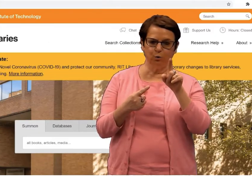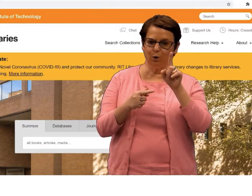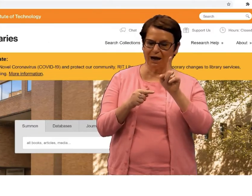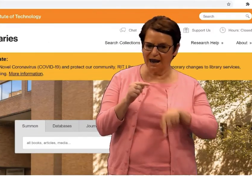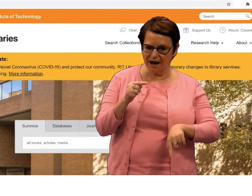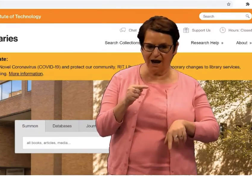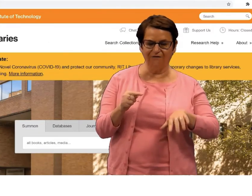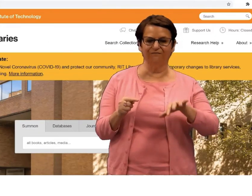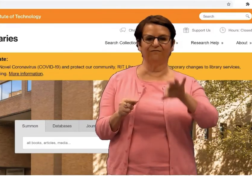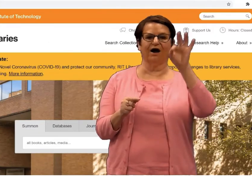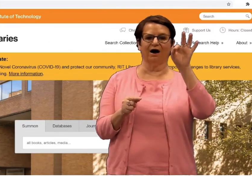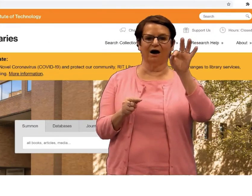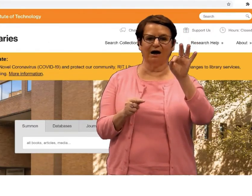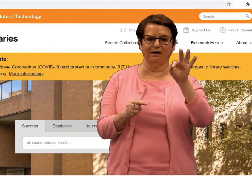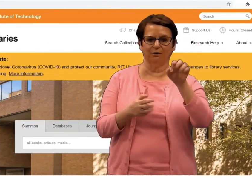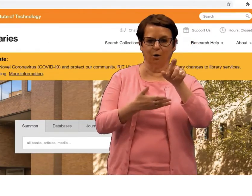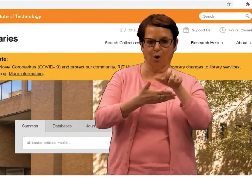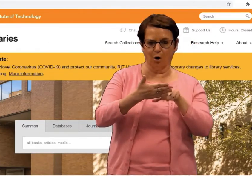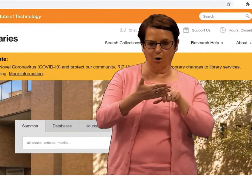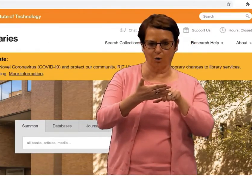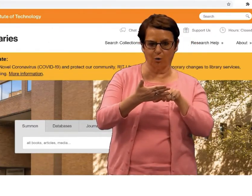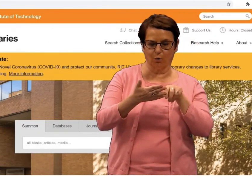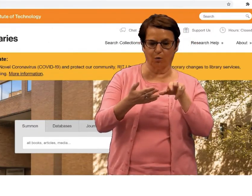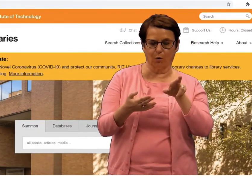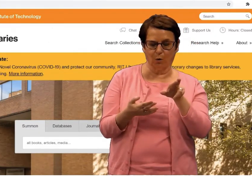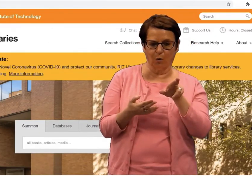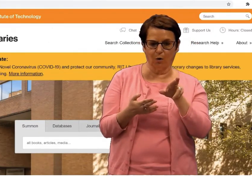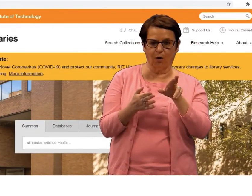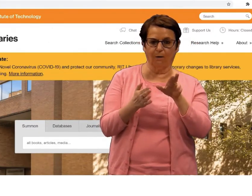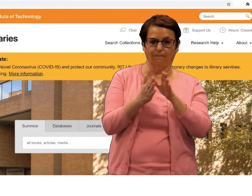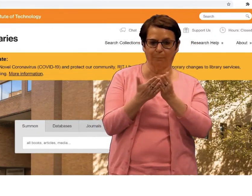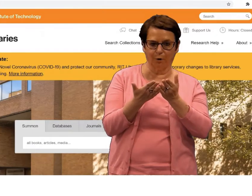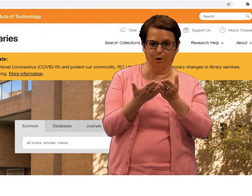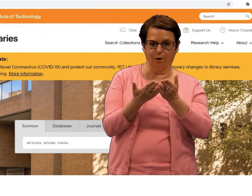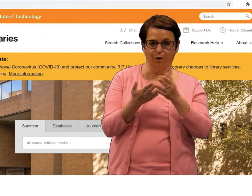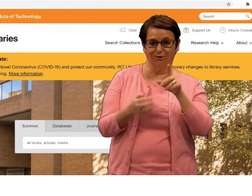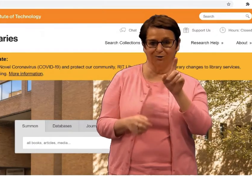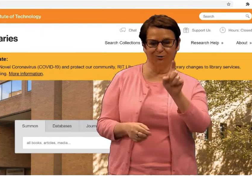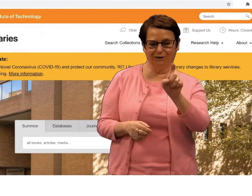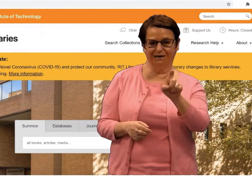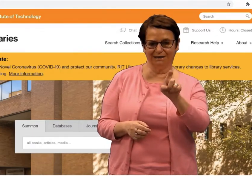You would use IDS when you cannot find articles or books